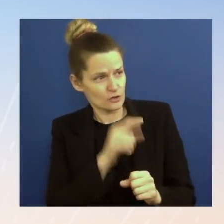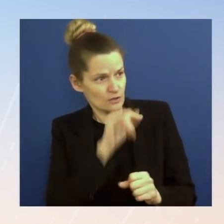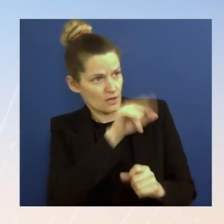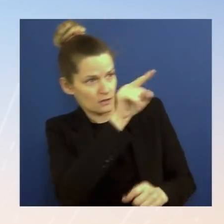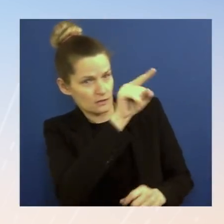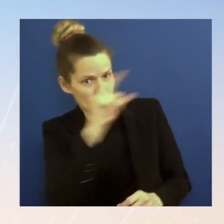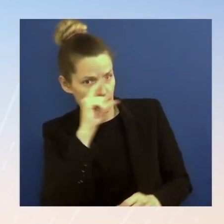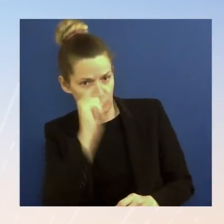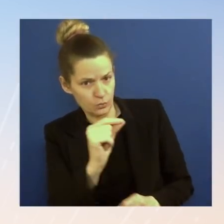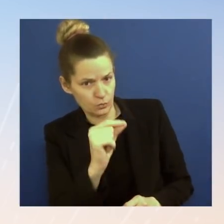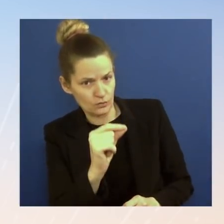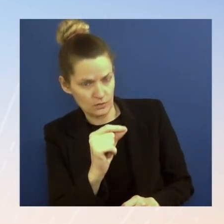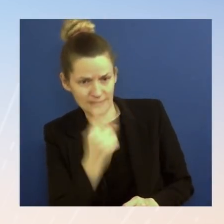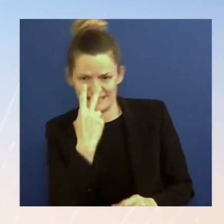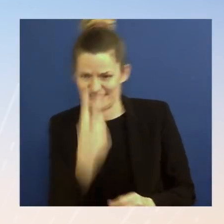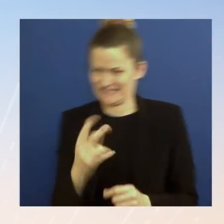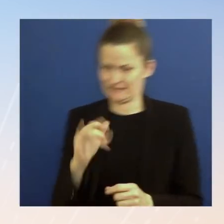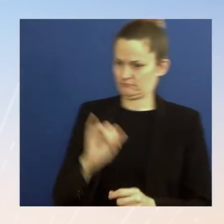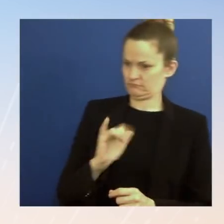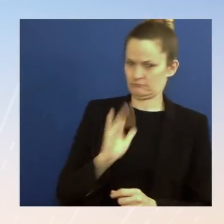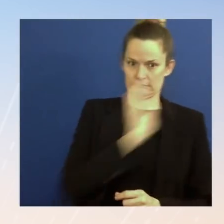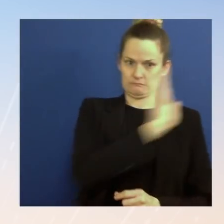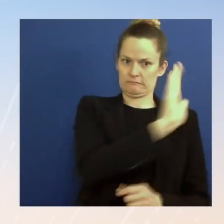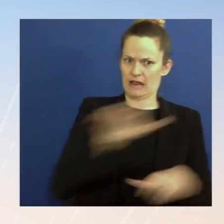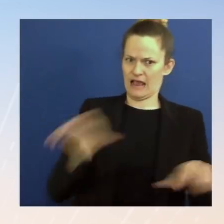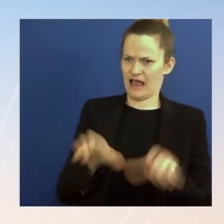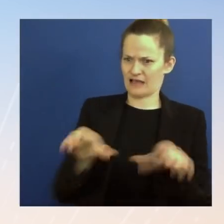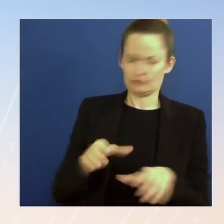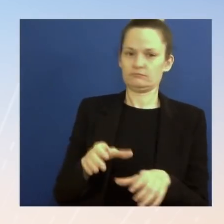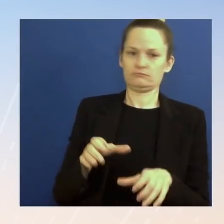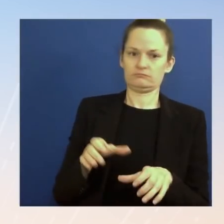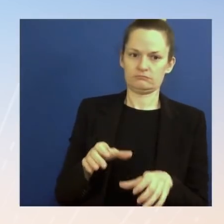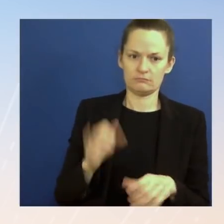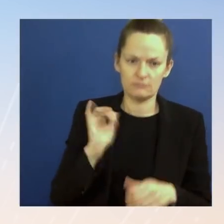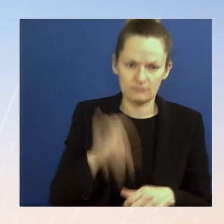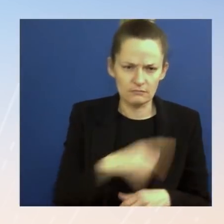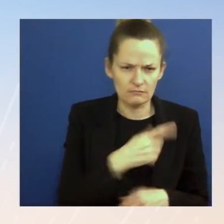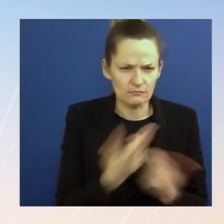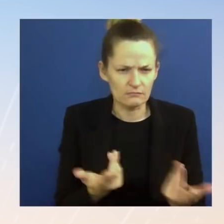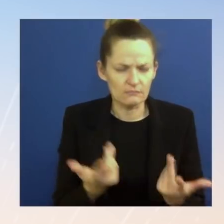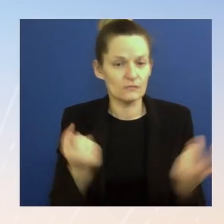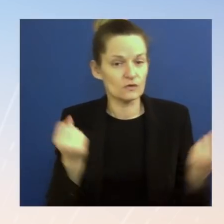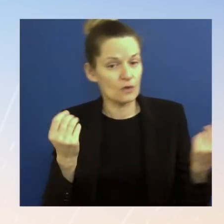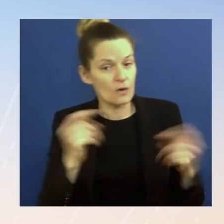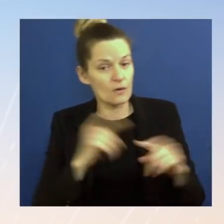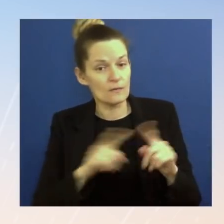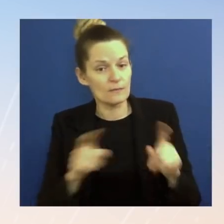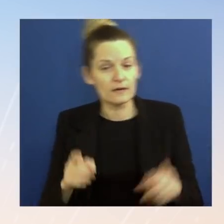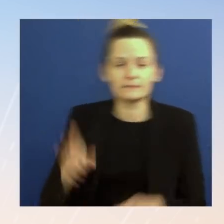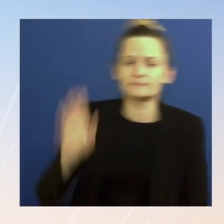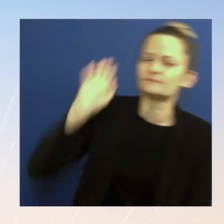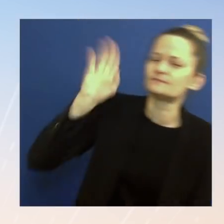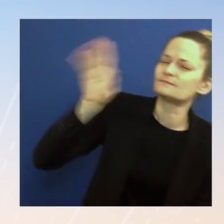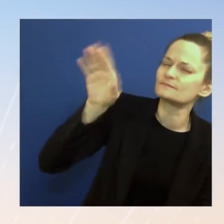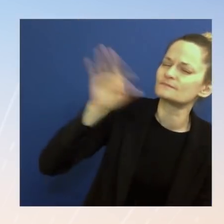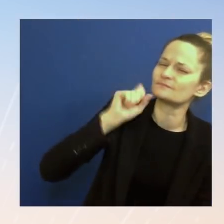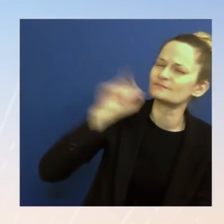at something like chemical weapons, that it'll make it easier for malign actors to use them in the future, because they'll just go unpunished?